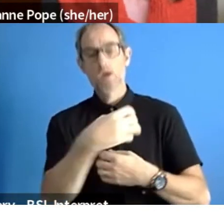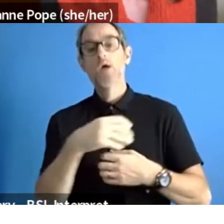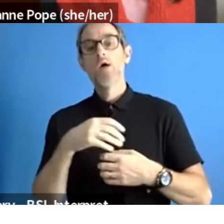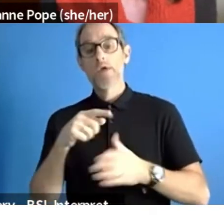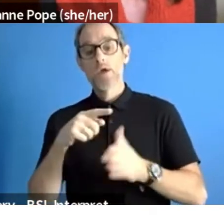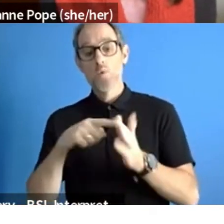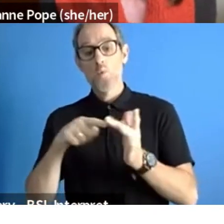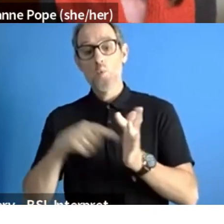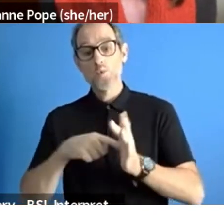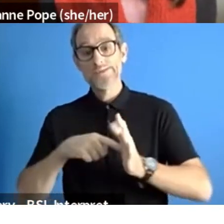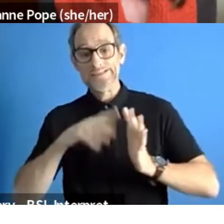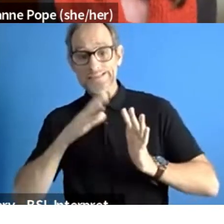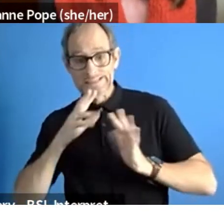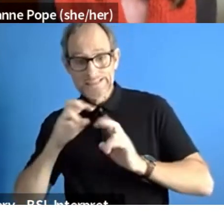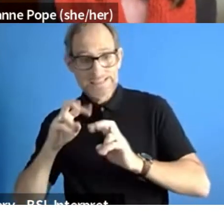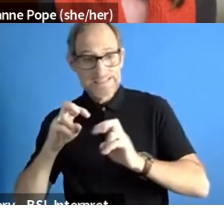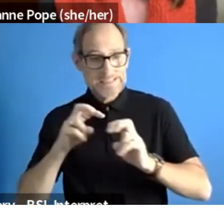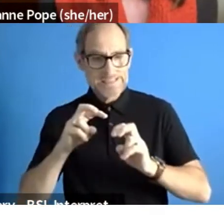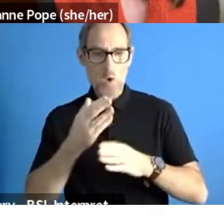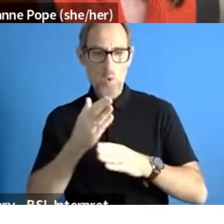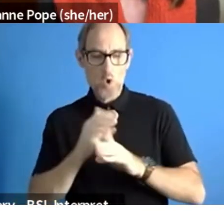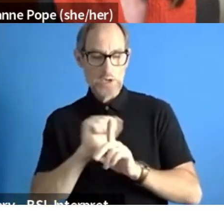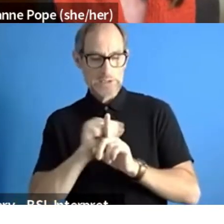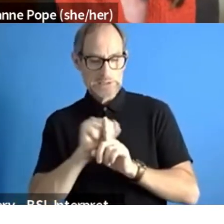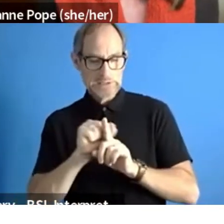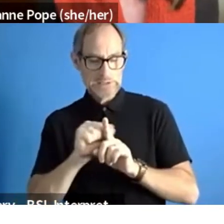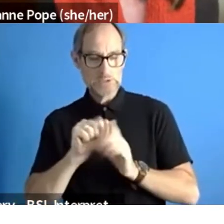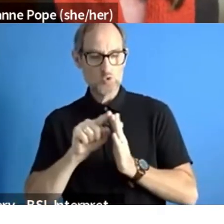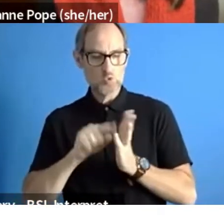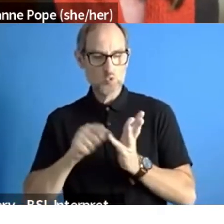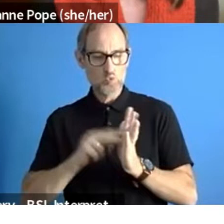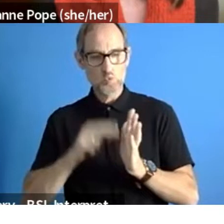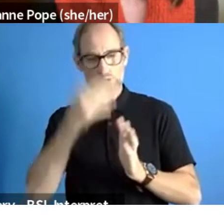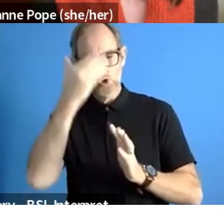dedicated accessibility work in June. Now, the first time we asked,